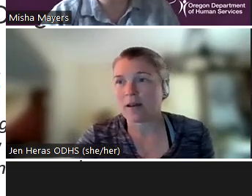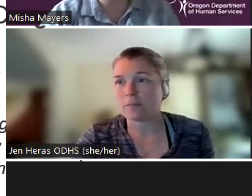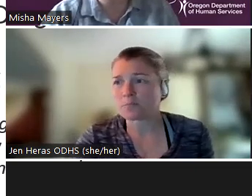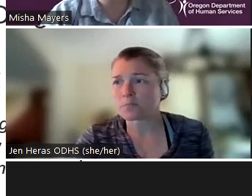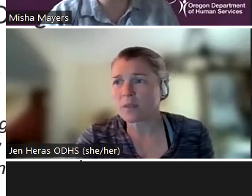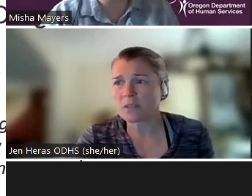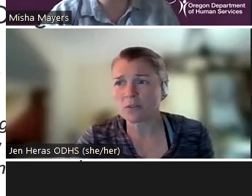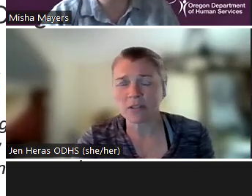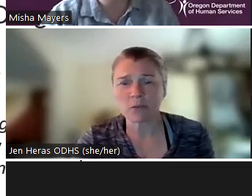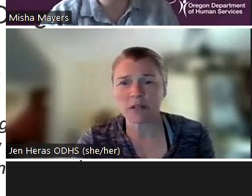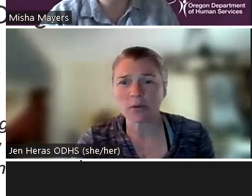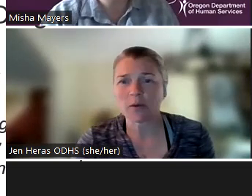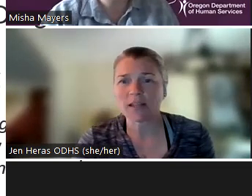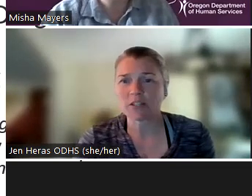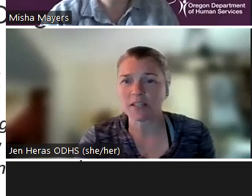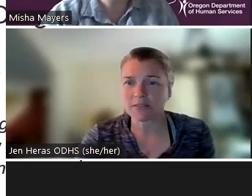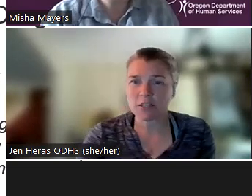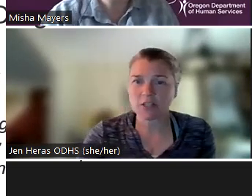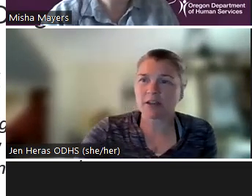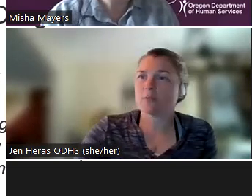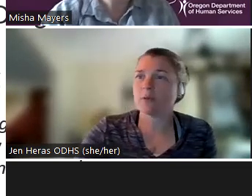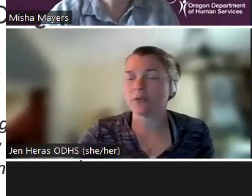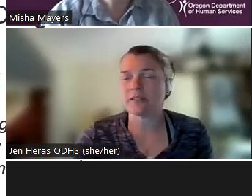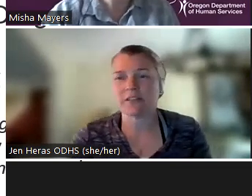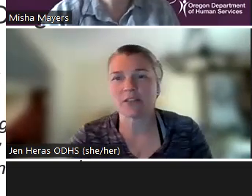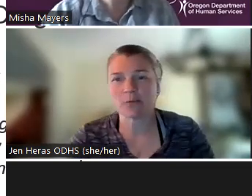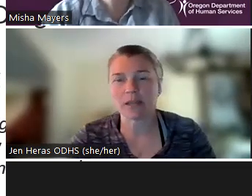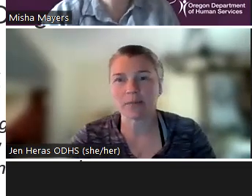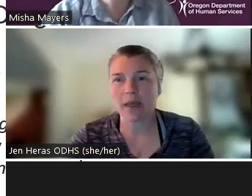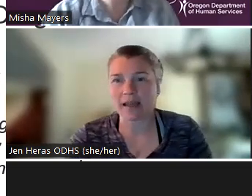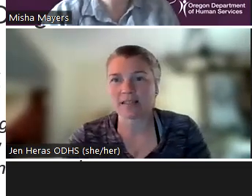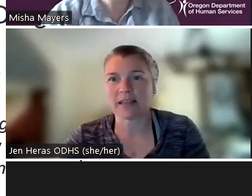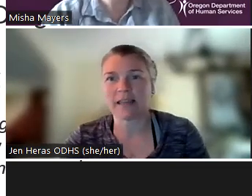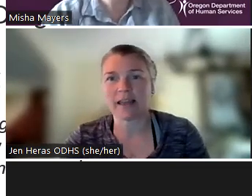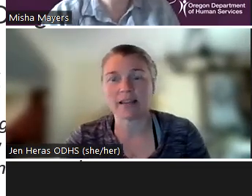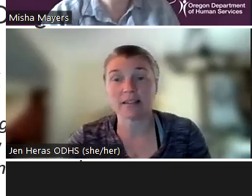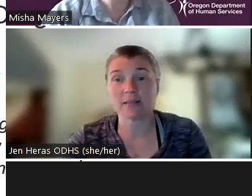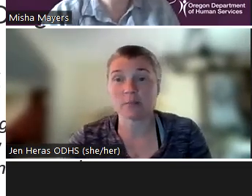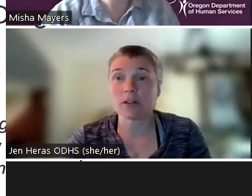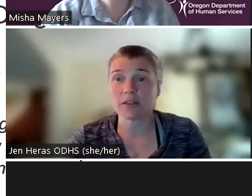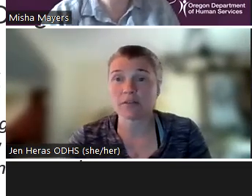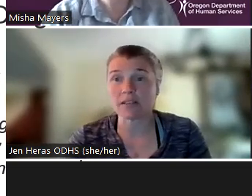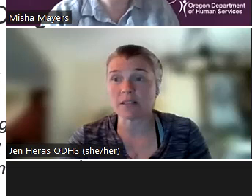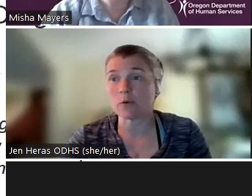SO DURING THE 2021 LEGISLATIVE SESSION, HOW BILL 3073 PASSED AND THAT PUT A LOT OF THINGS